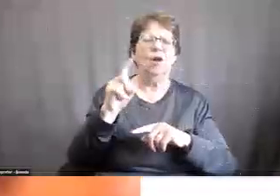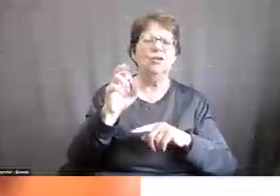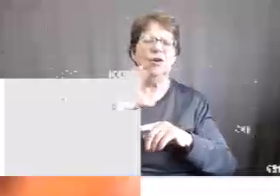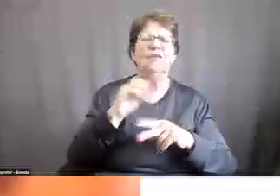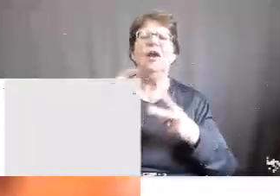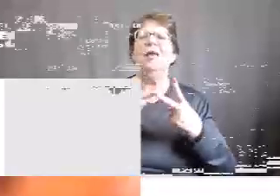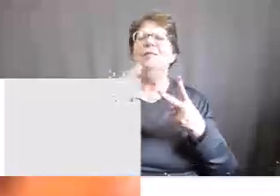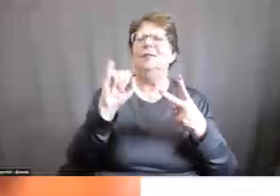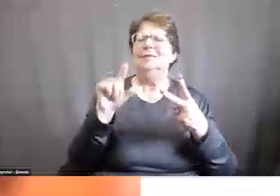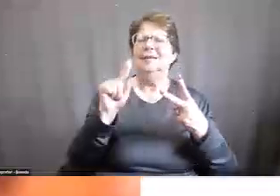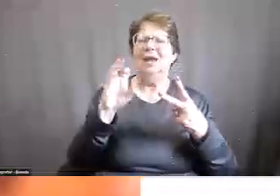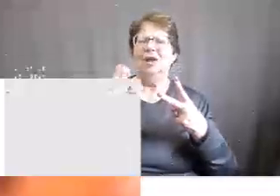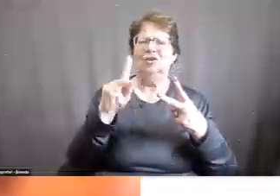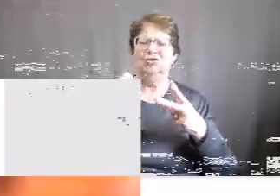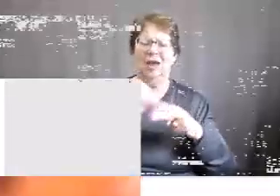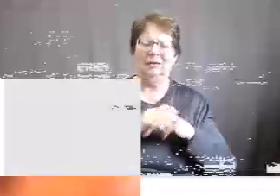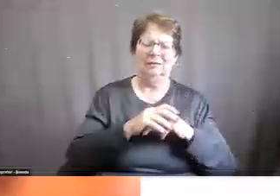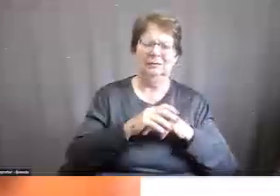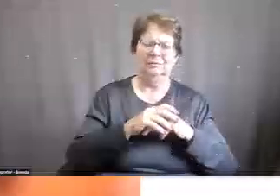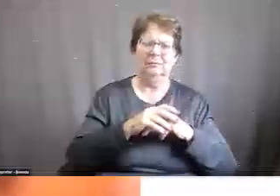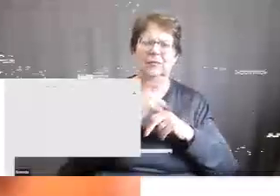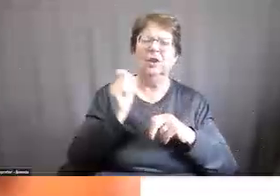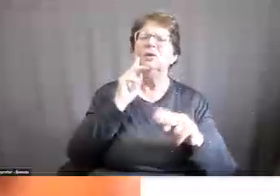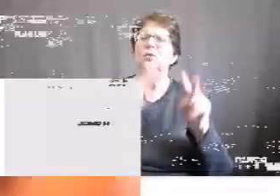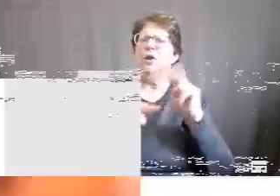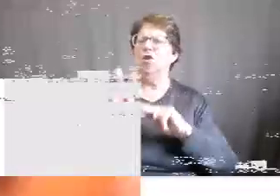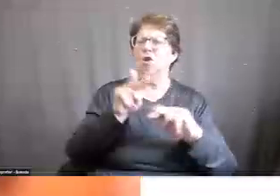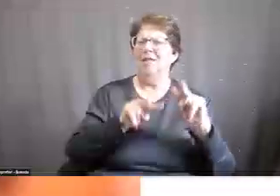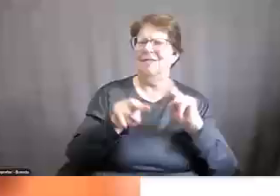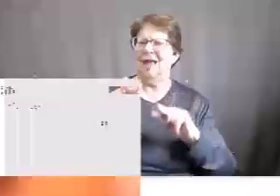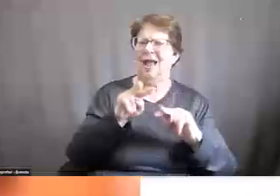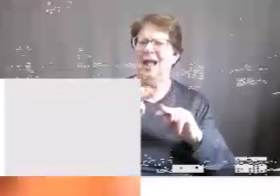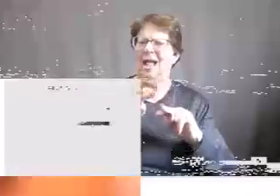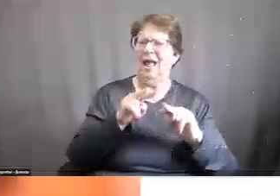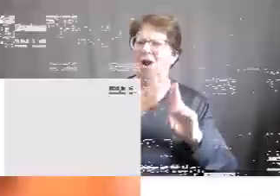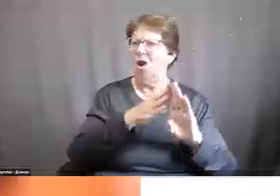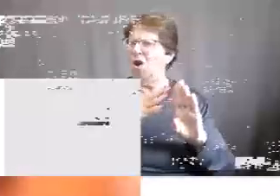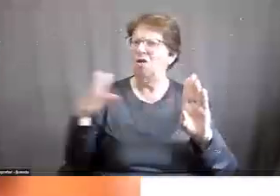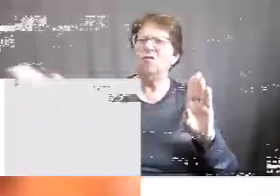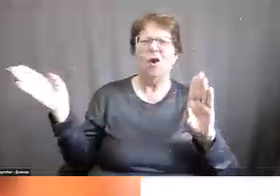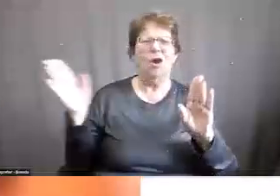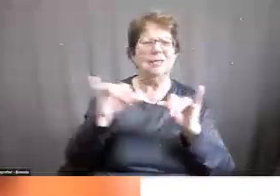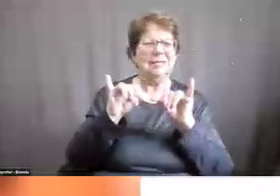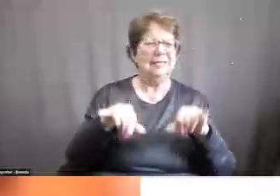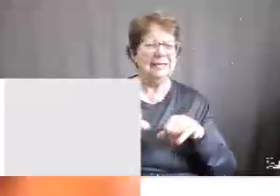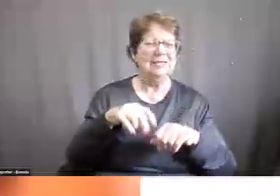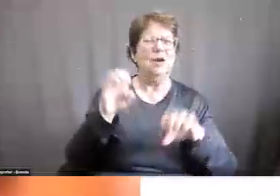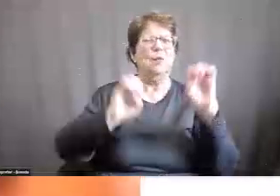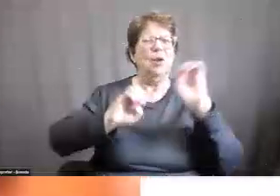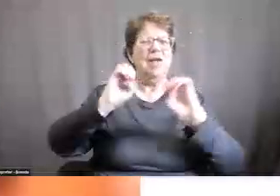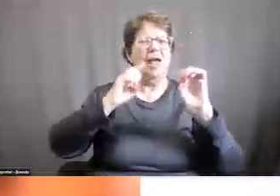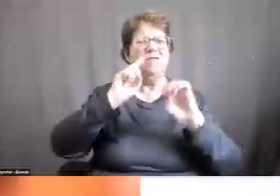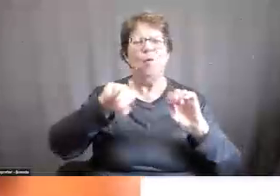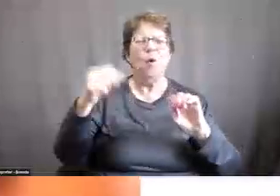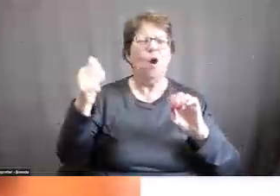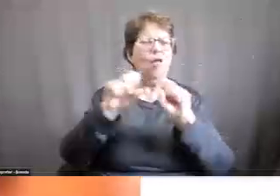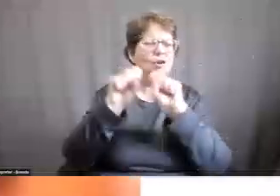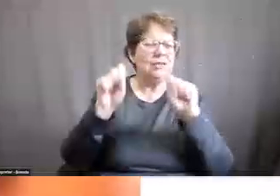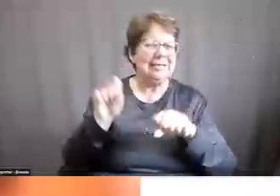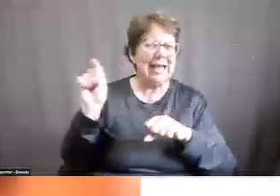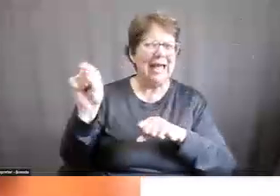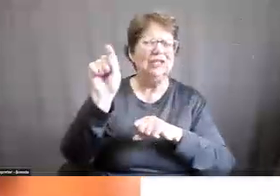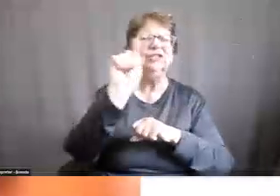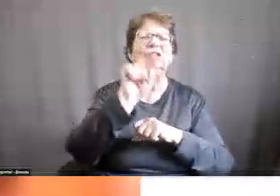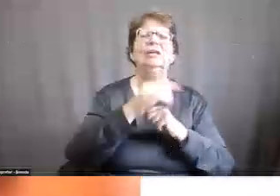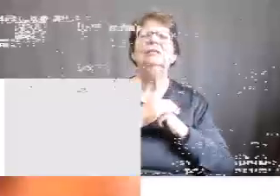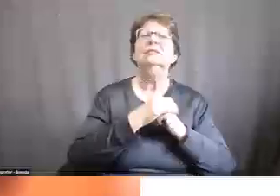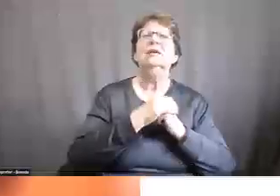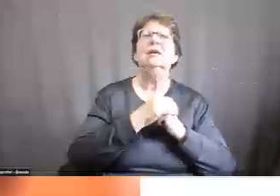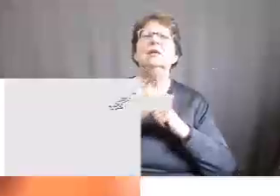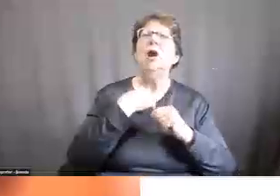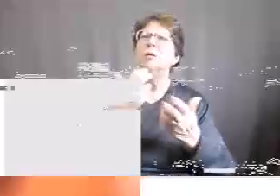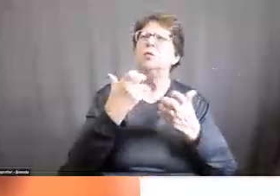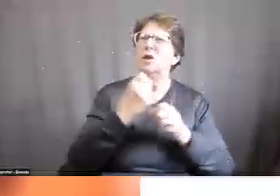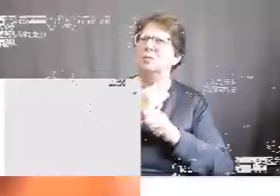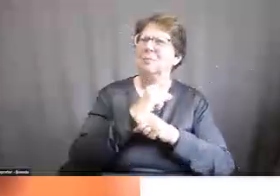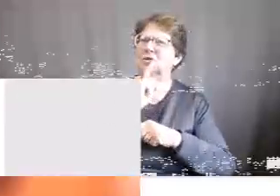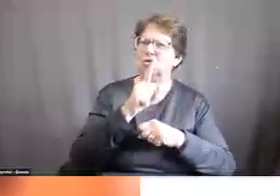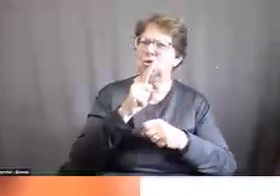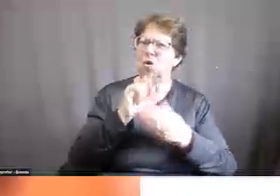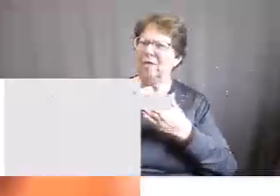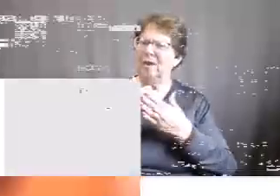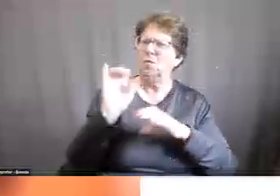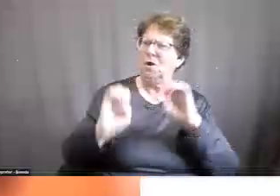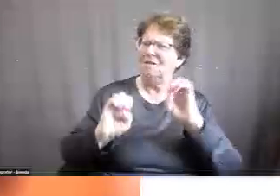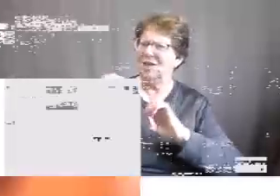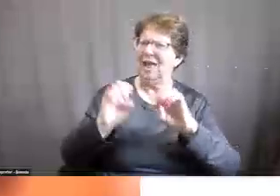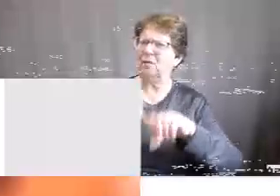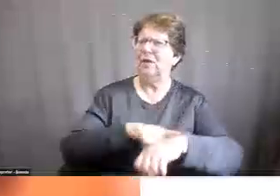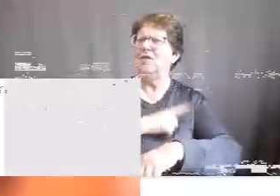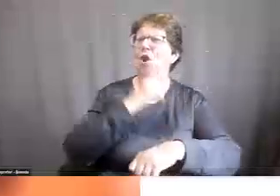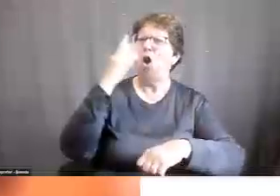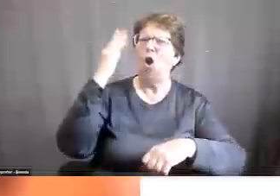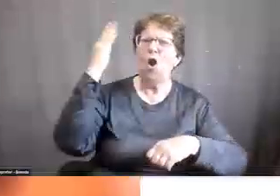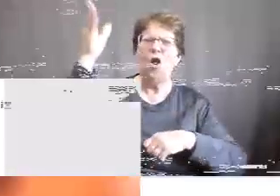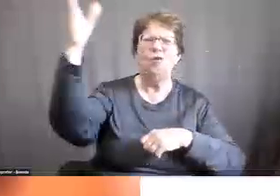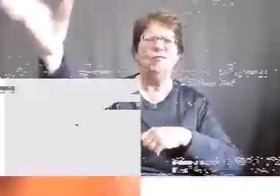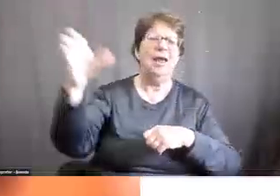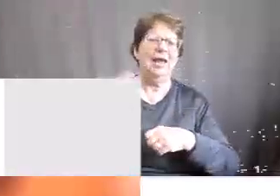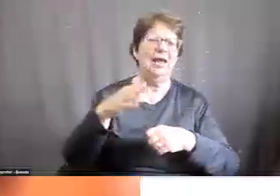Boardroom: as we look at this across the system, and as we evaluate it for other stations, I would want to be sure that we're evaluating the long-range impact and cost of operation.